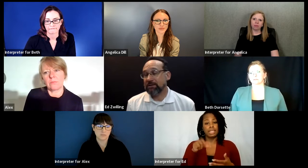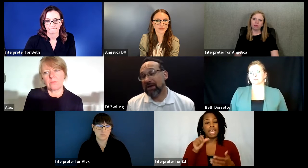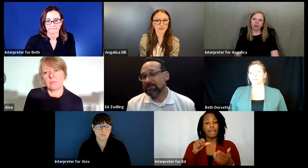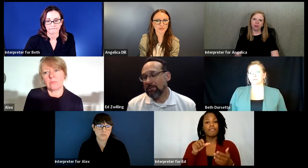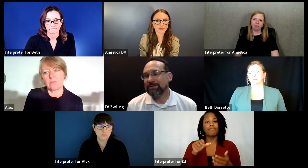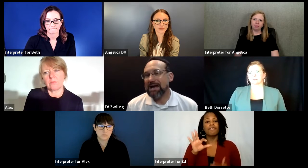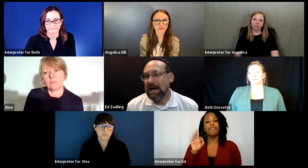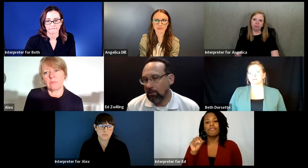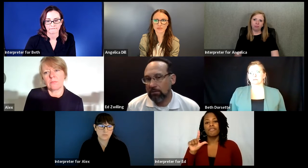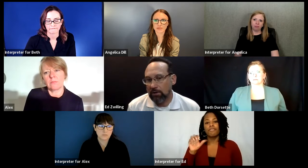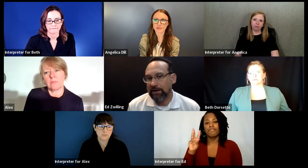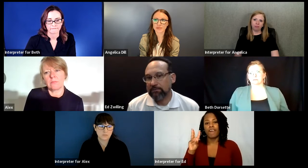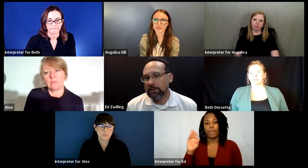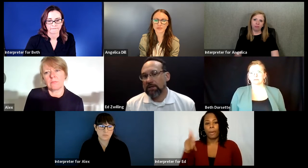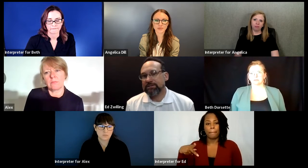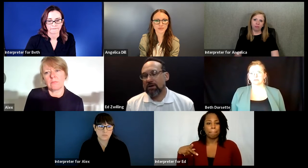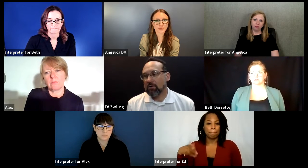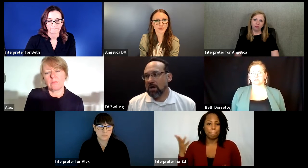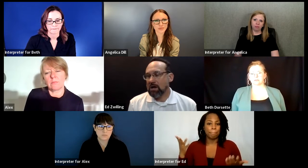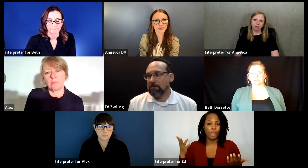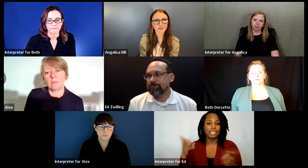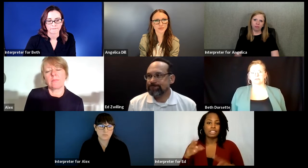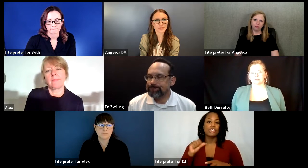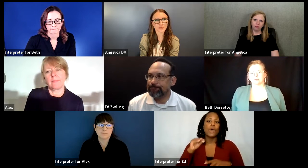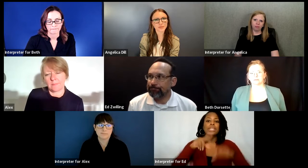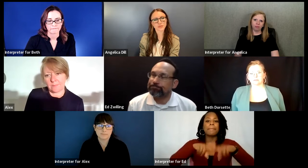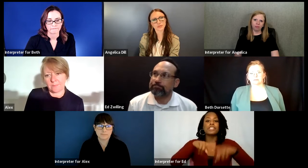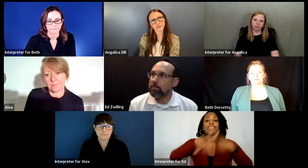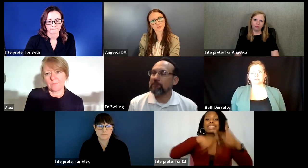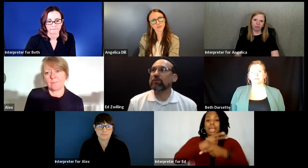It depends on the denial.